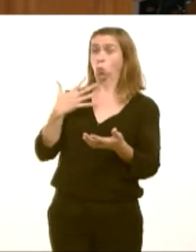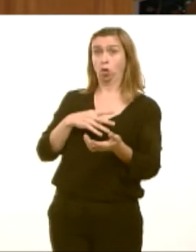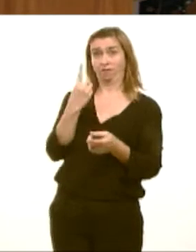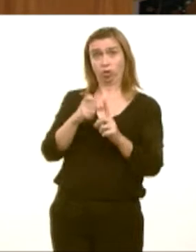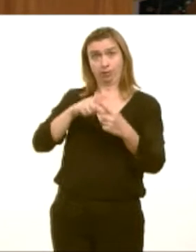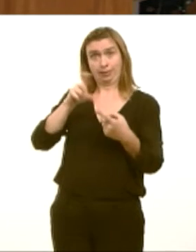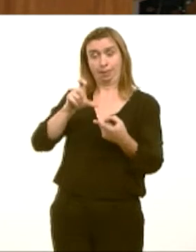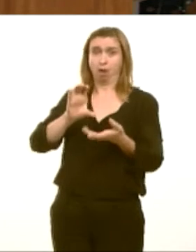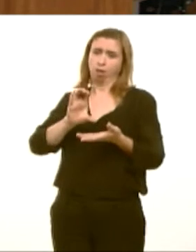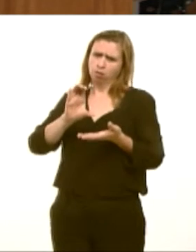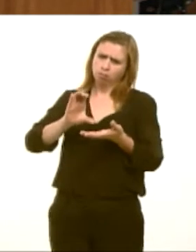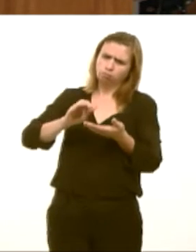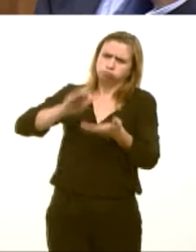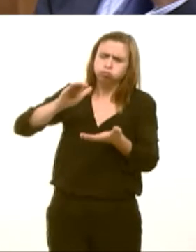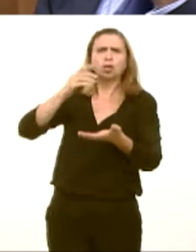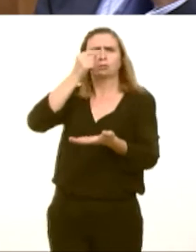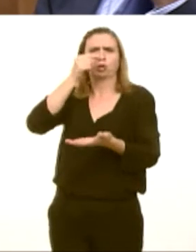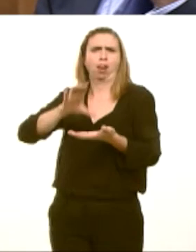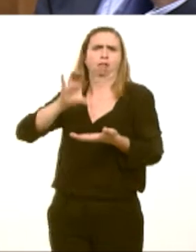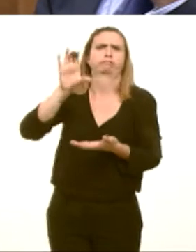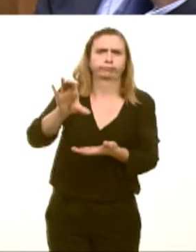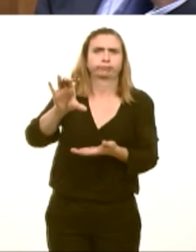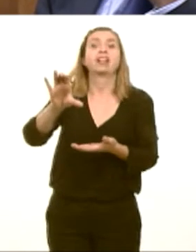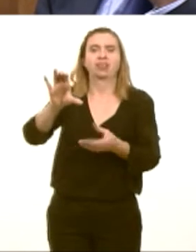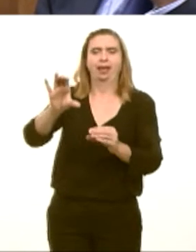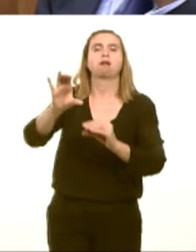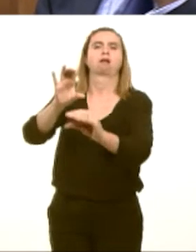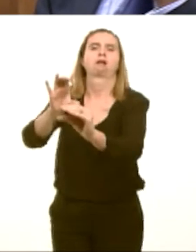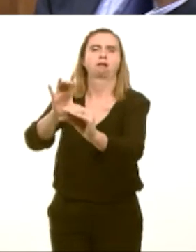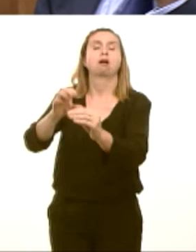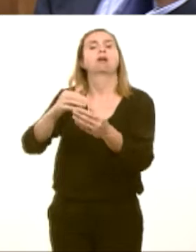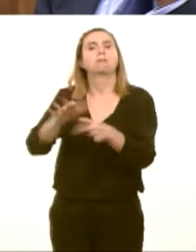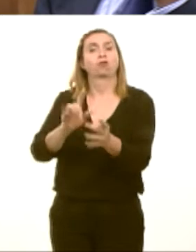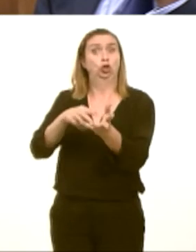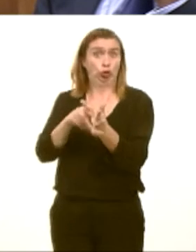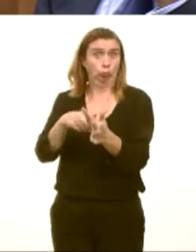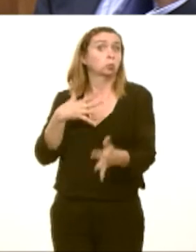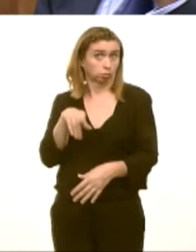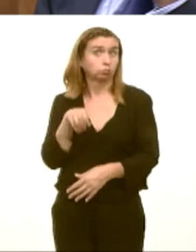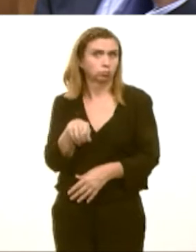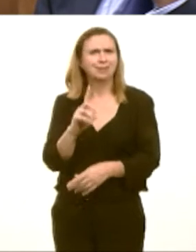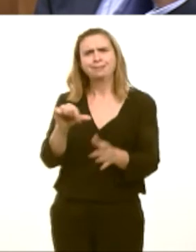much of the balance as possibleóall of it actuallyóbefore June. At this stage, itís difficult to give an exact figure.